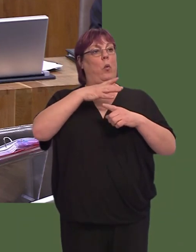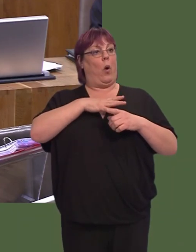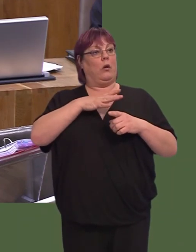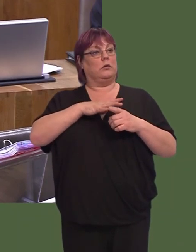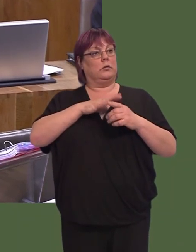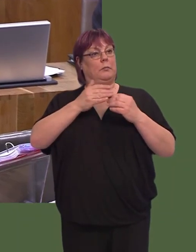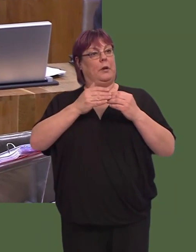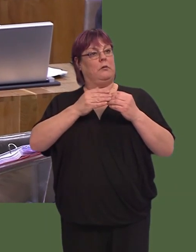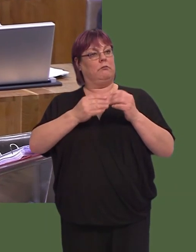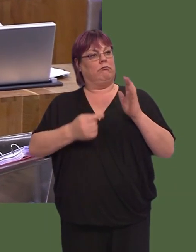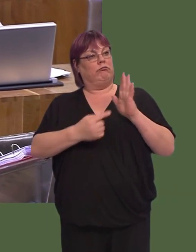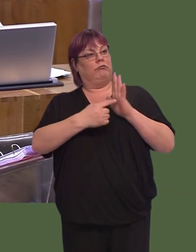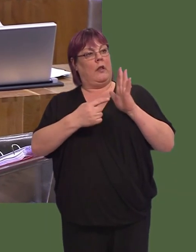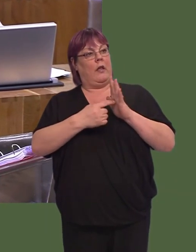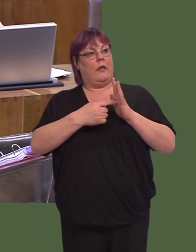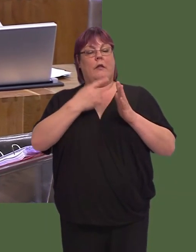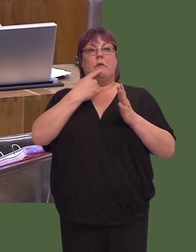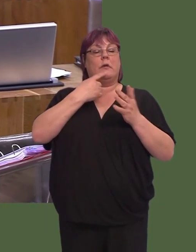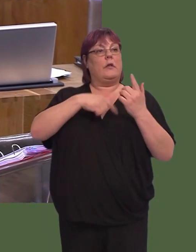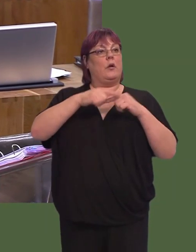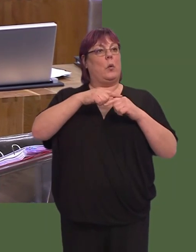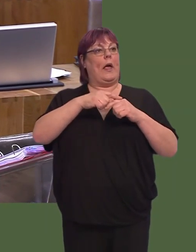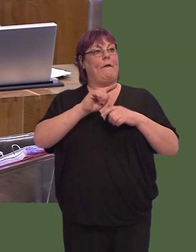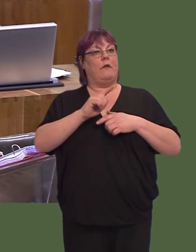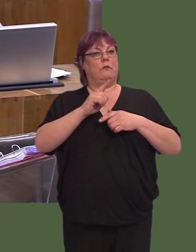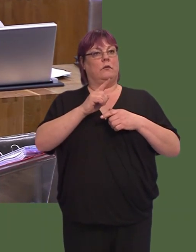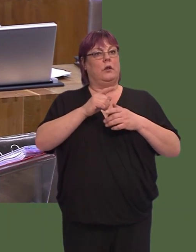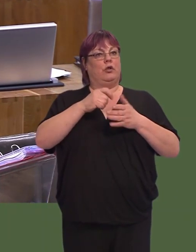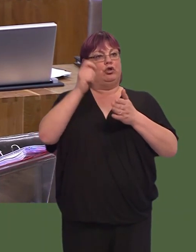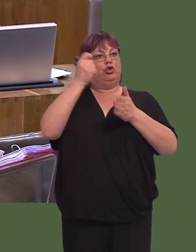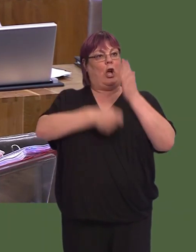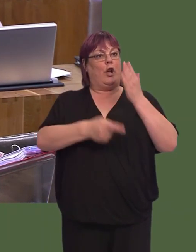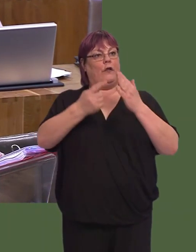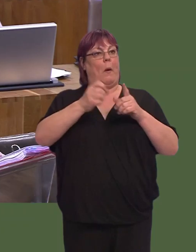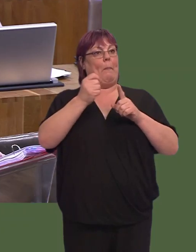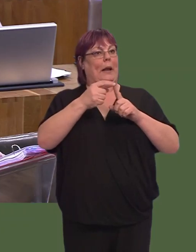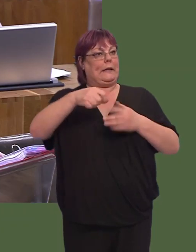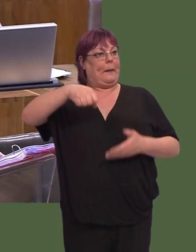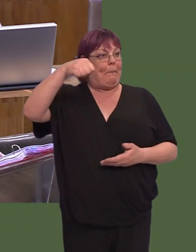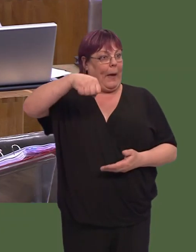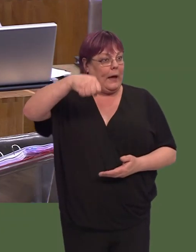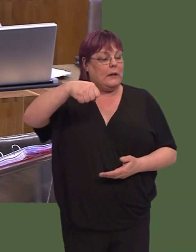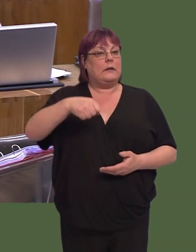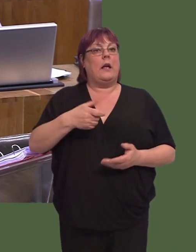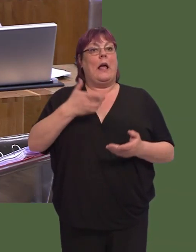on single-use carrier bags. Since its introduction, there has been a substantial reduction in single-use plastic carrier bag usage.